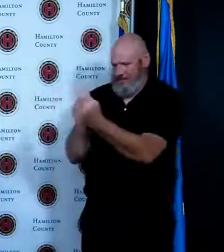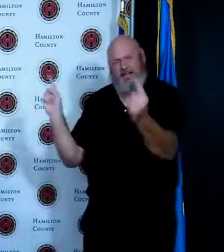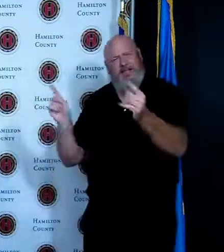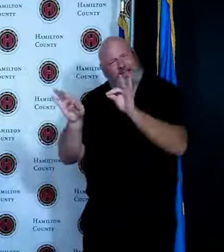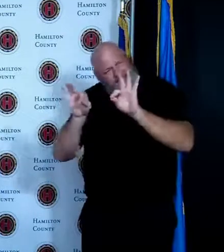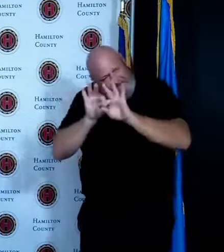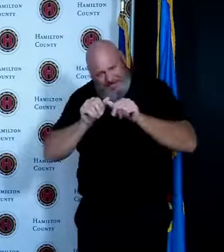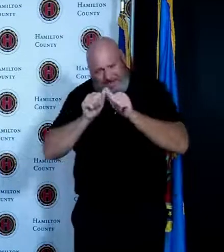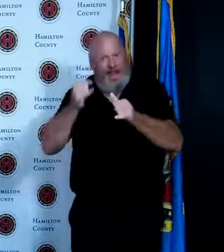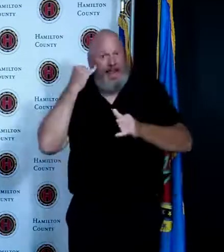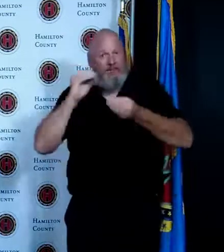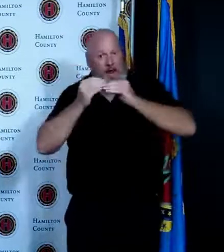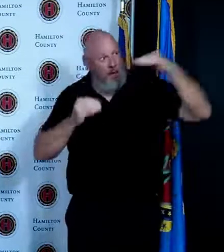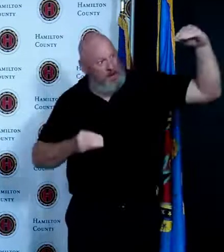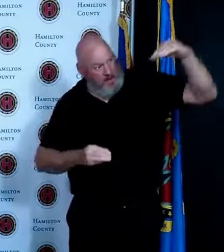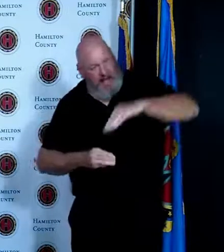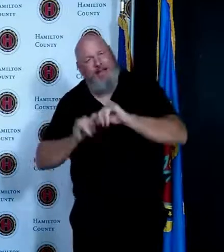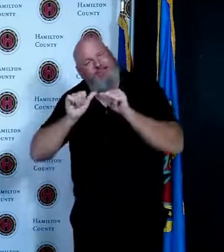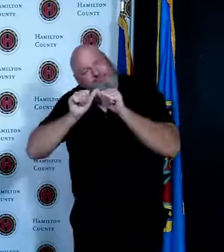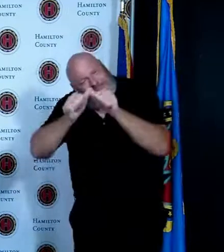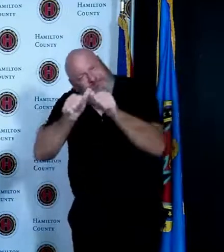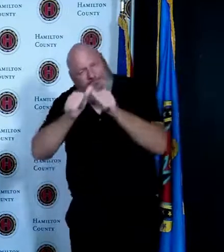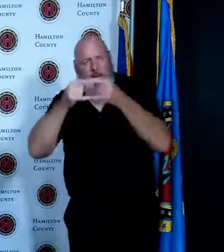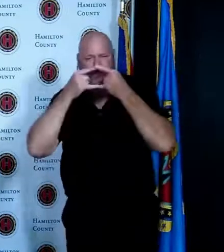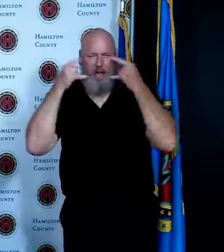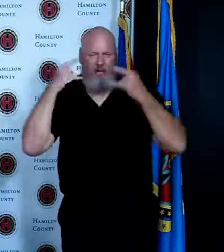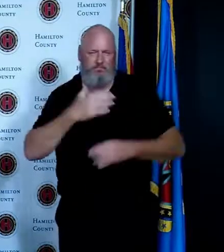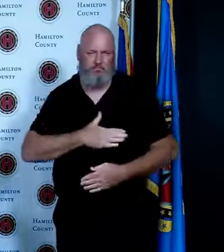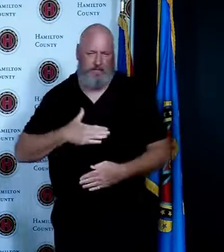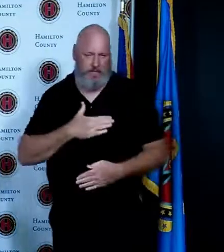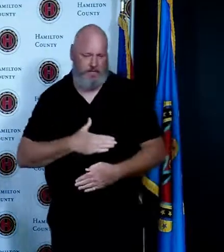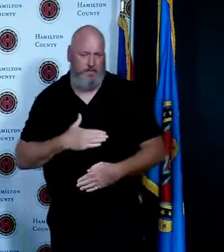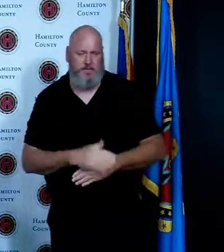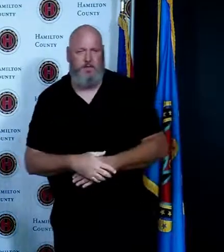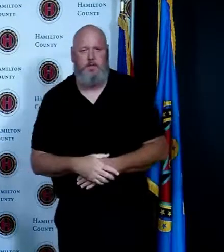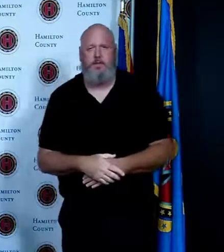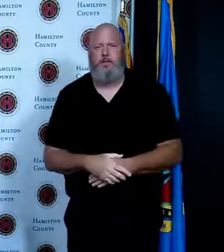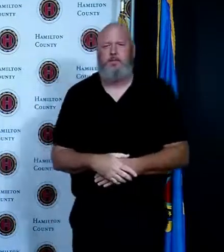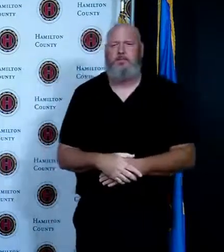respond when necessary we're going to work with our 45 communities that were